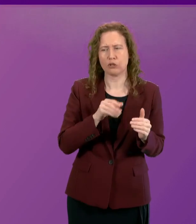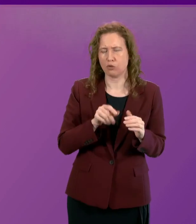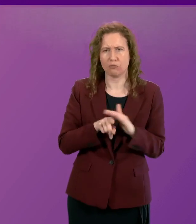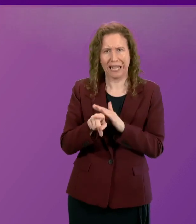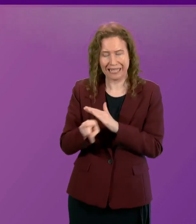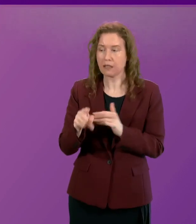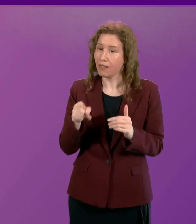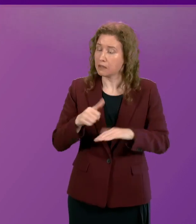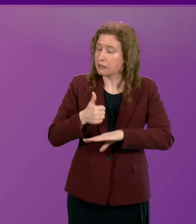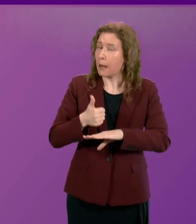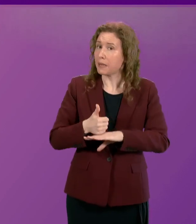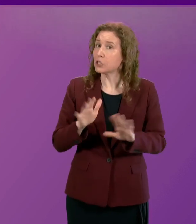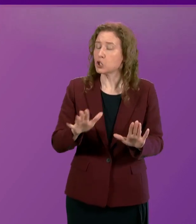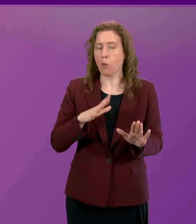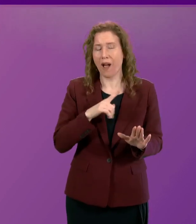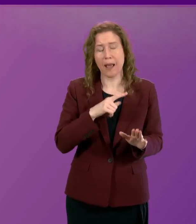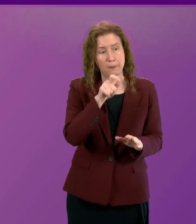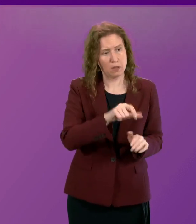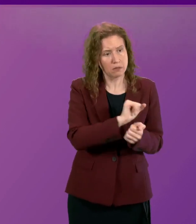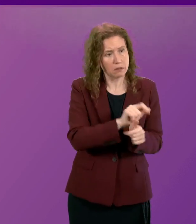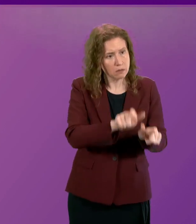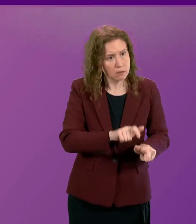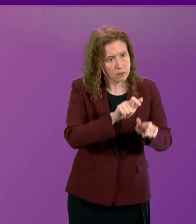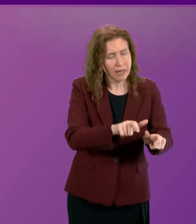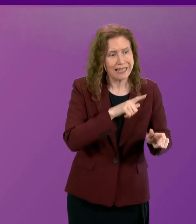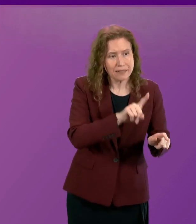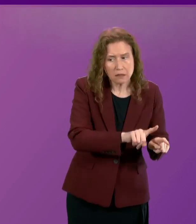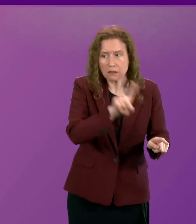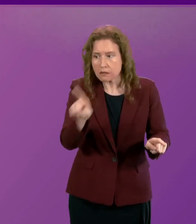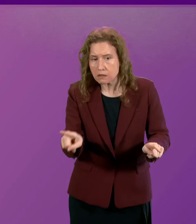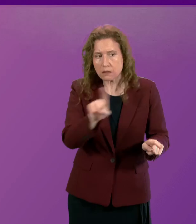part of preparing an individual for eventual release and reintegration to the community.